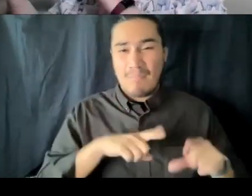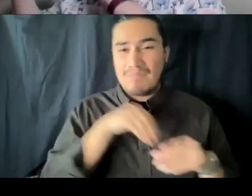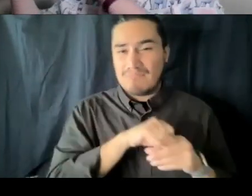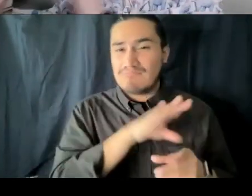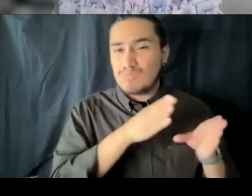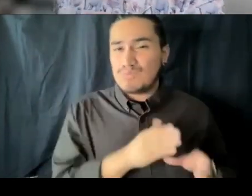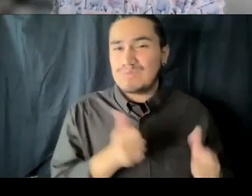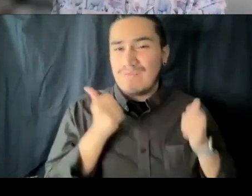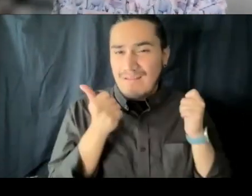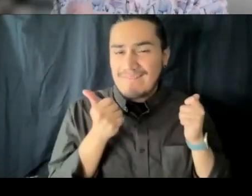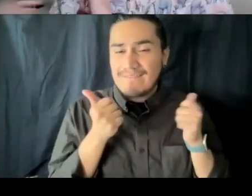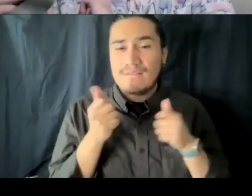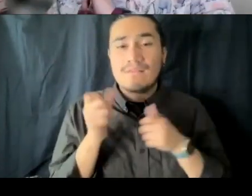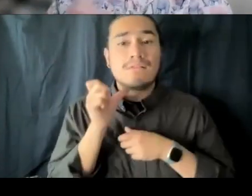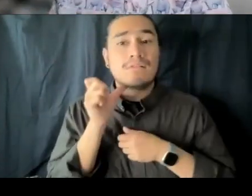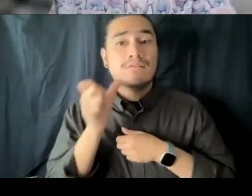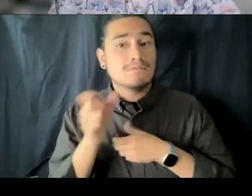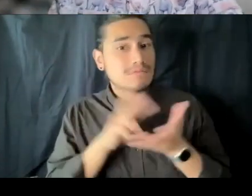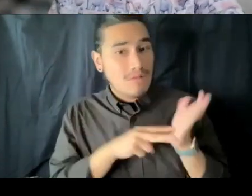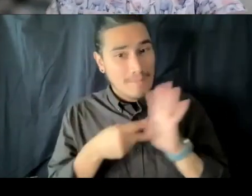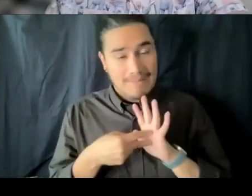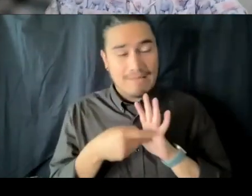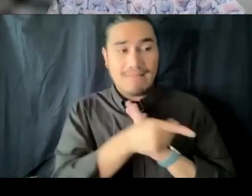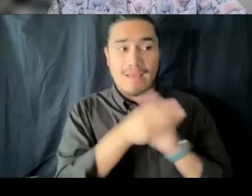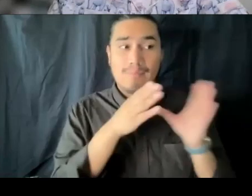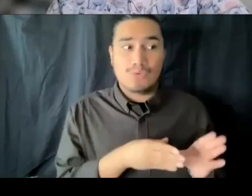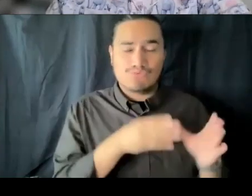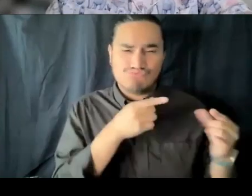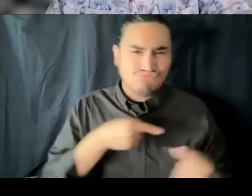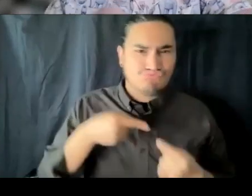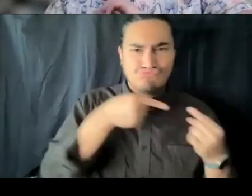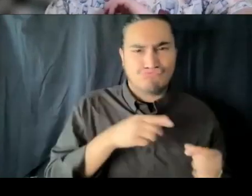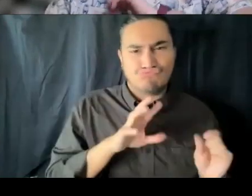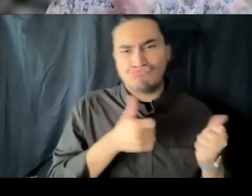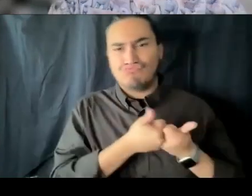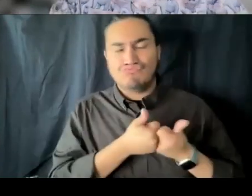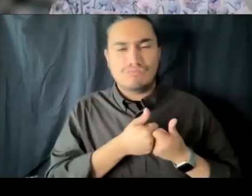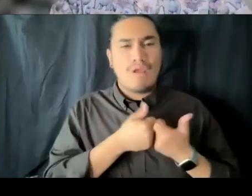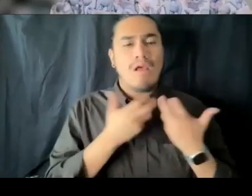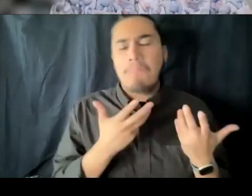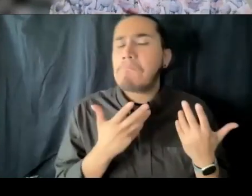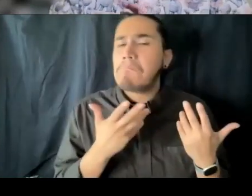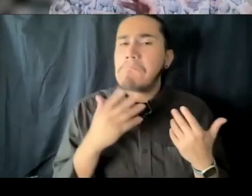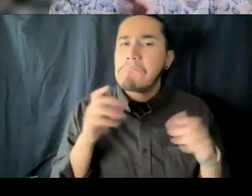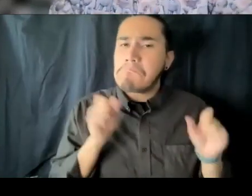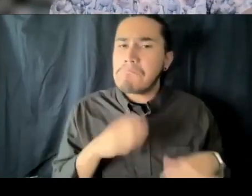somebody is struggling or feeling challenged either. People have different relationships